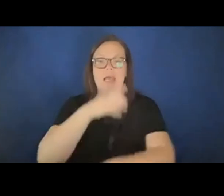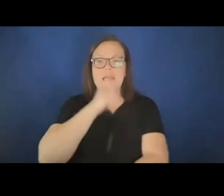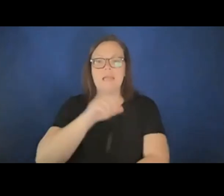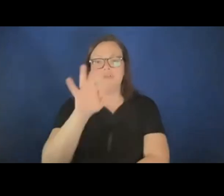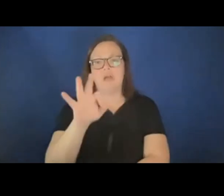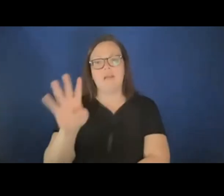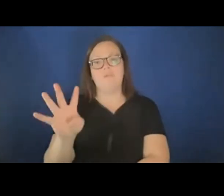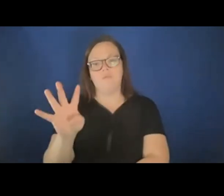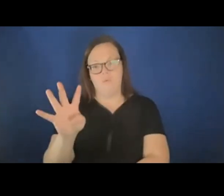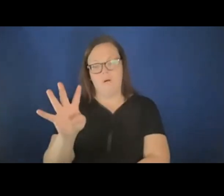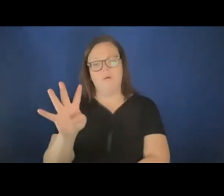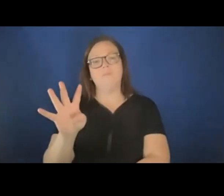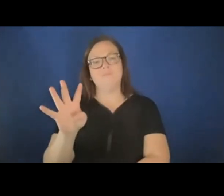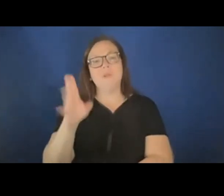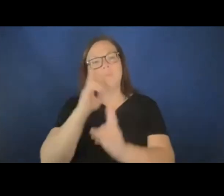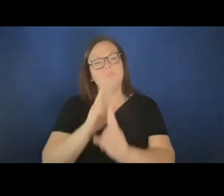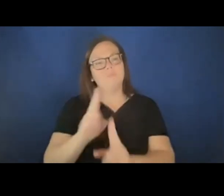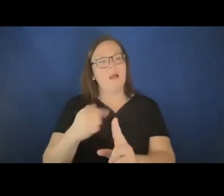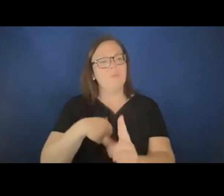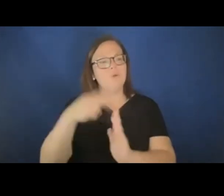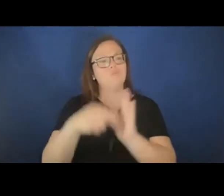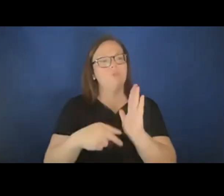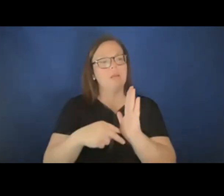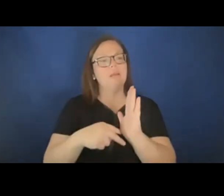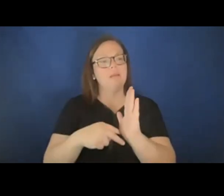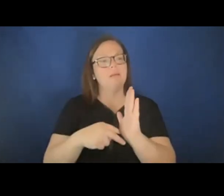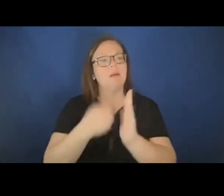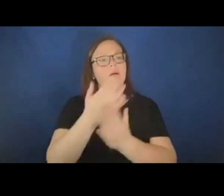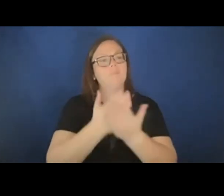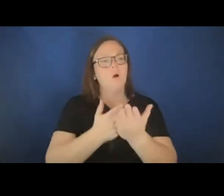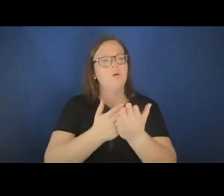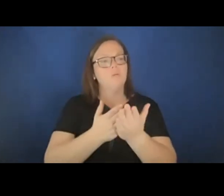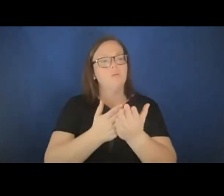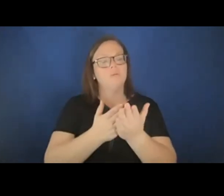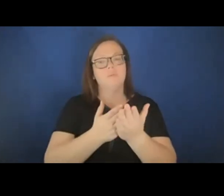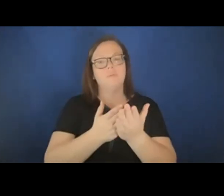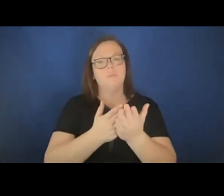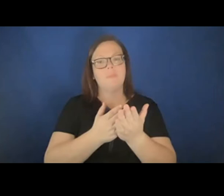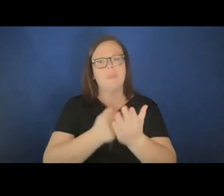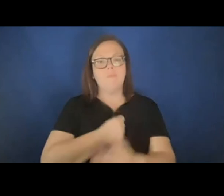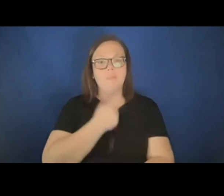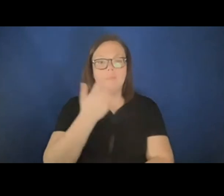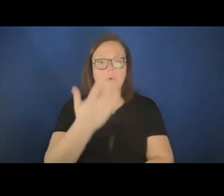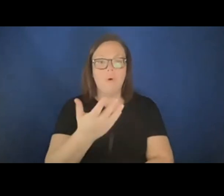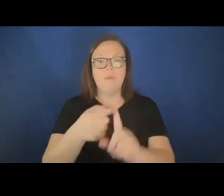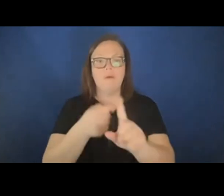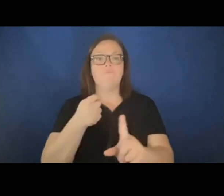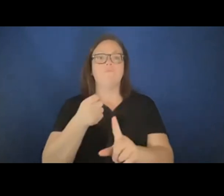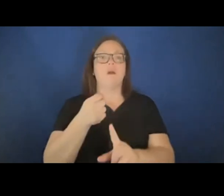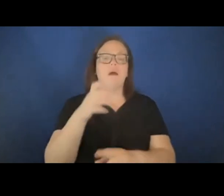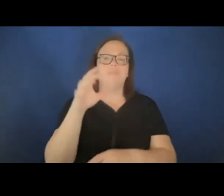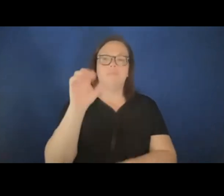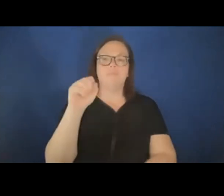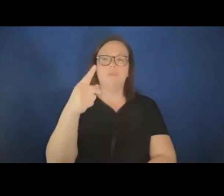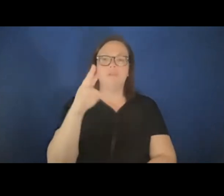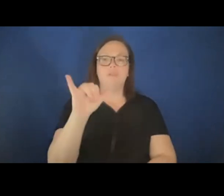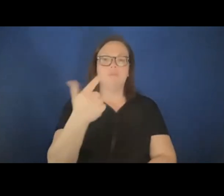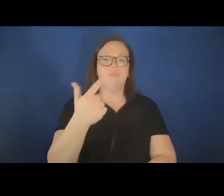So, in honor of her I'm going to read a portion of a poem from The Spring Flowers Own, called